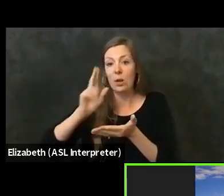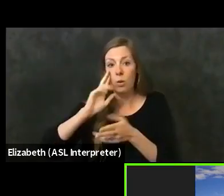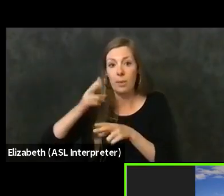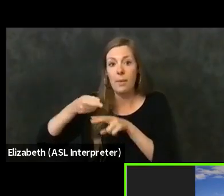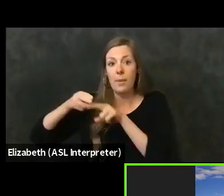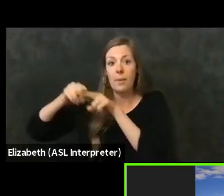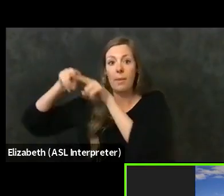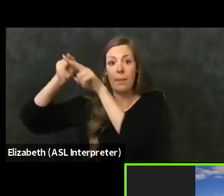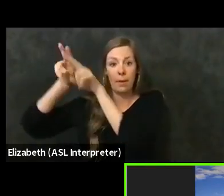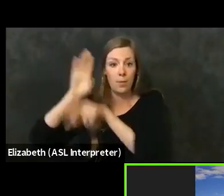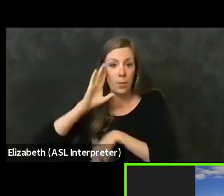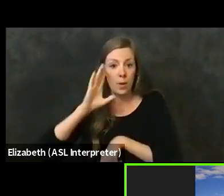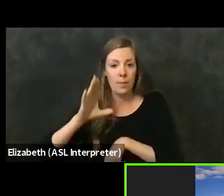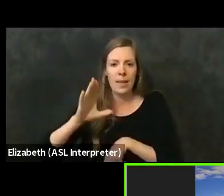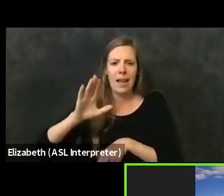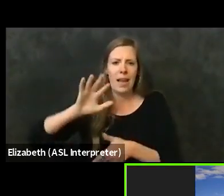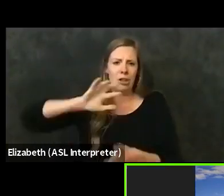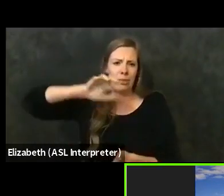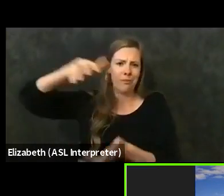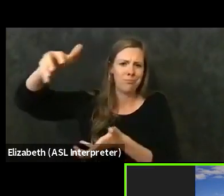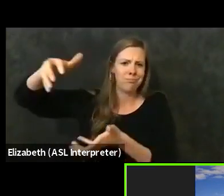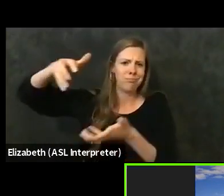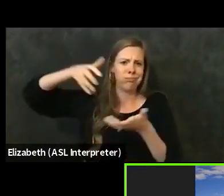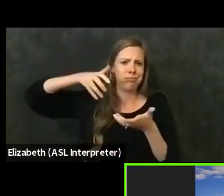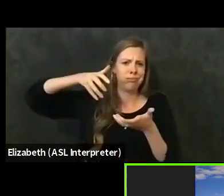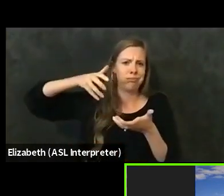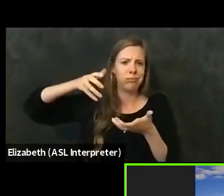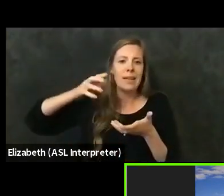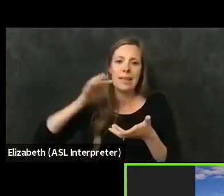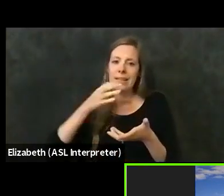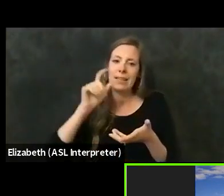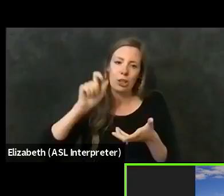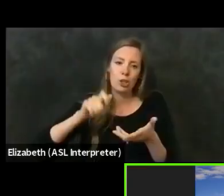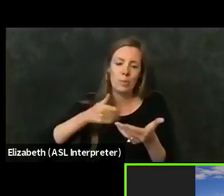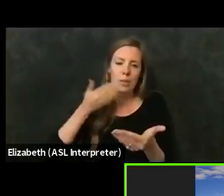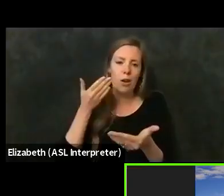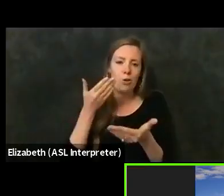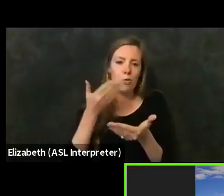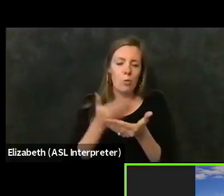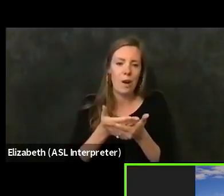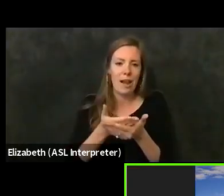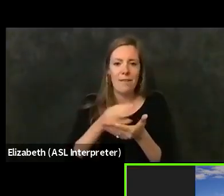will be a huge amount of vaccines that are anticipated to arrive in May, June, July.